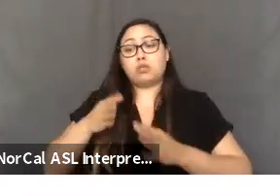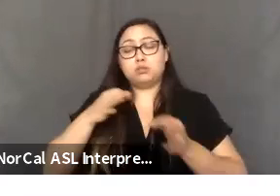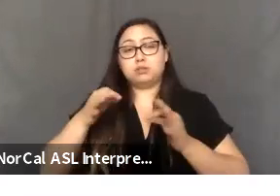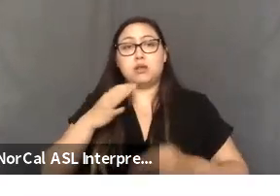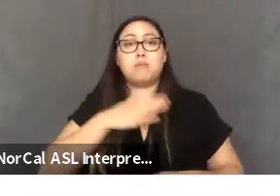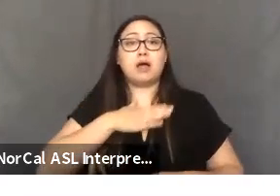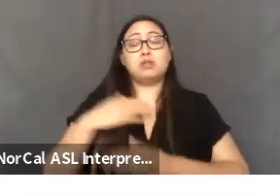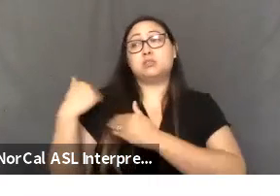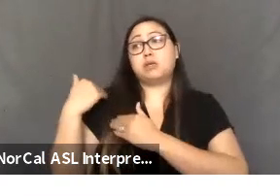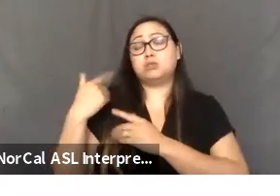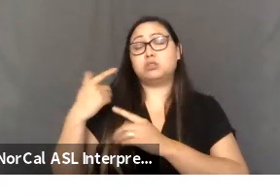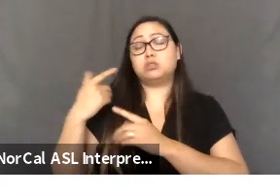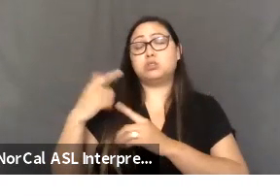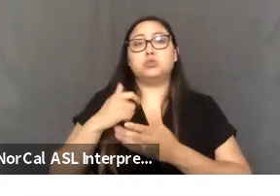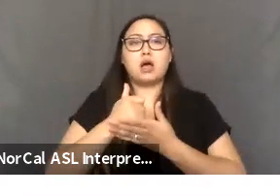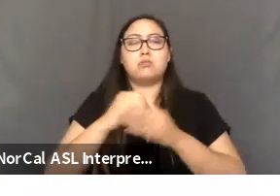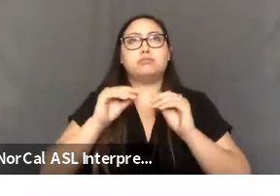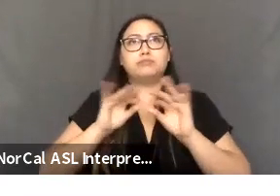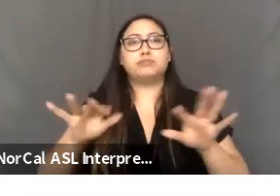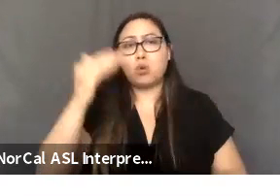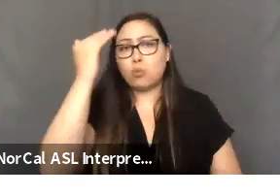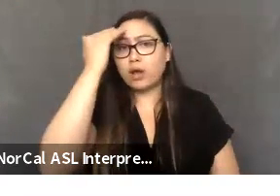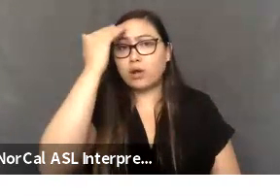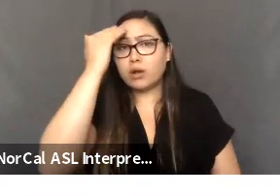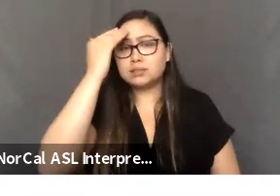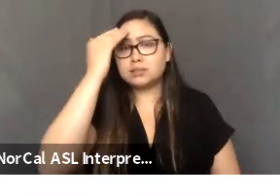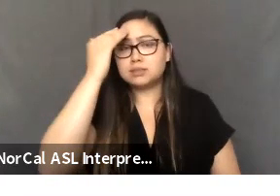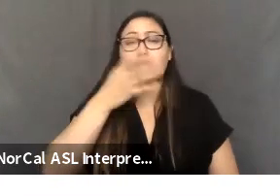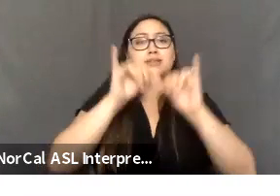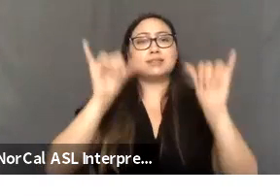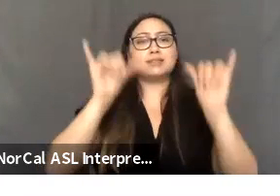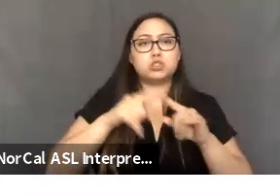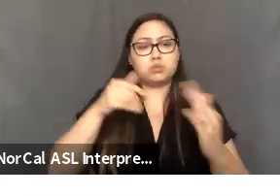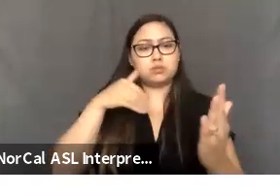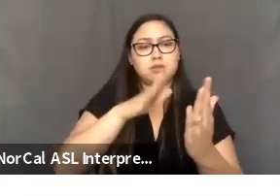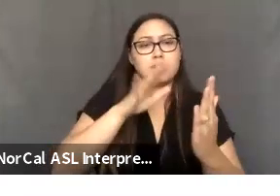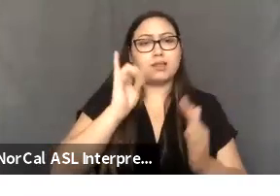health disparities, to create processes and systems to address those disparities and to